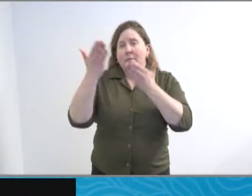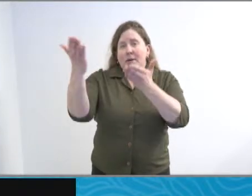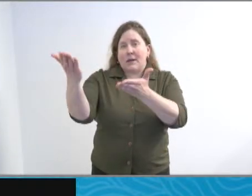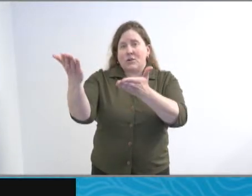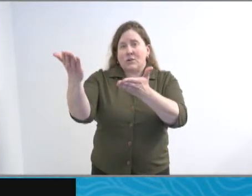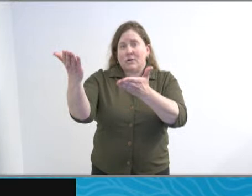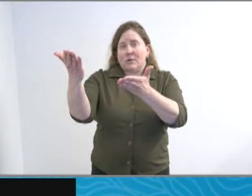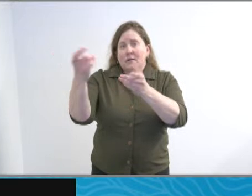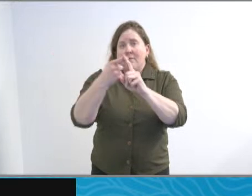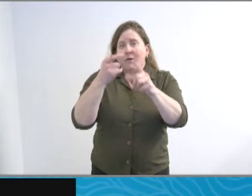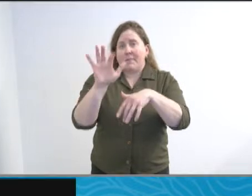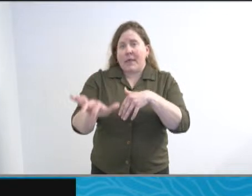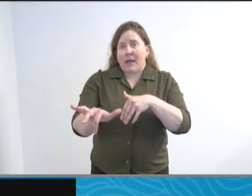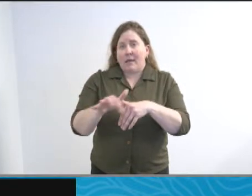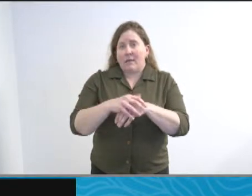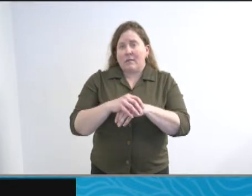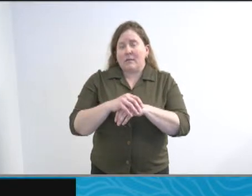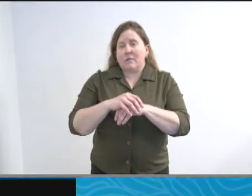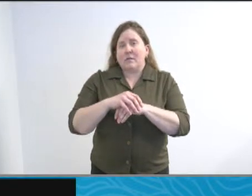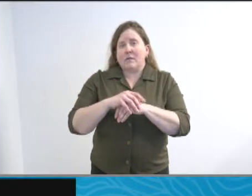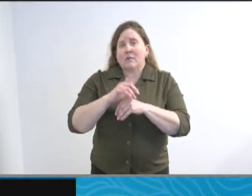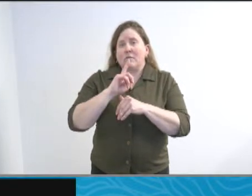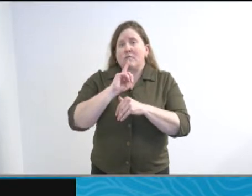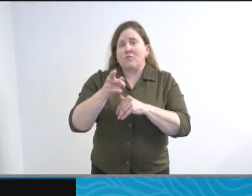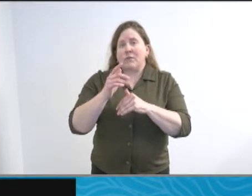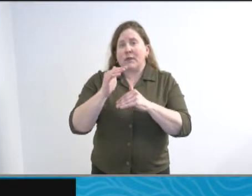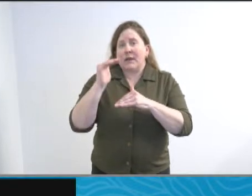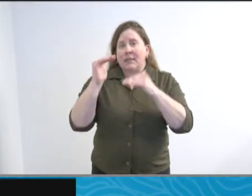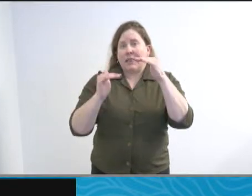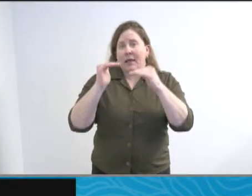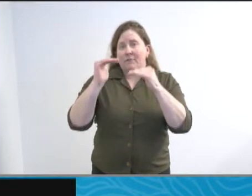of that really have leveraged themselves for us to be able